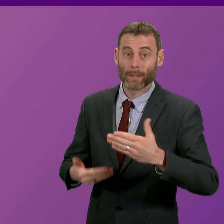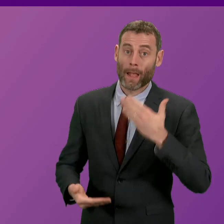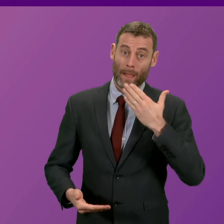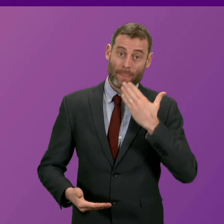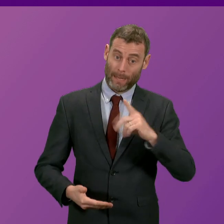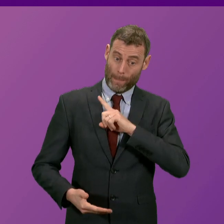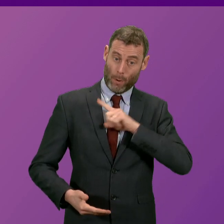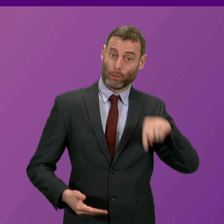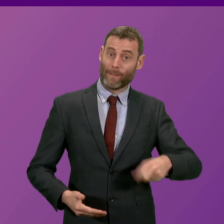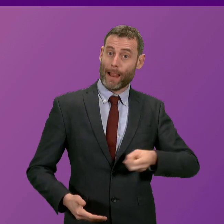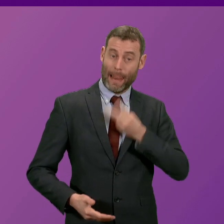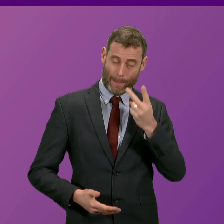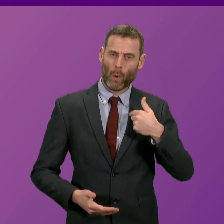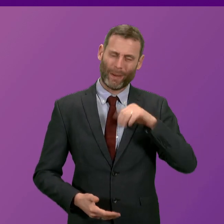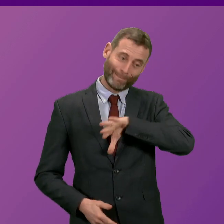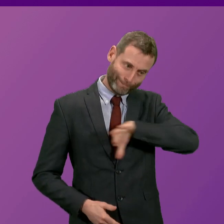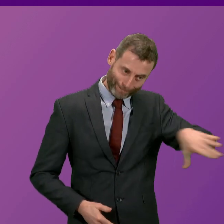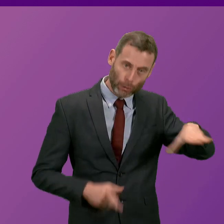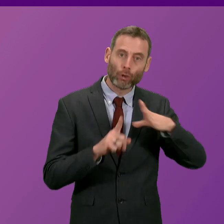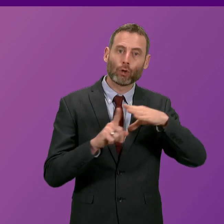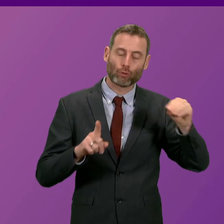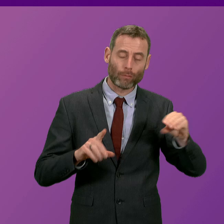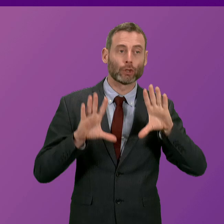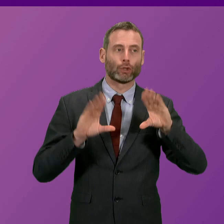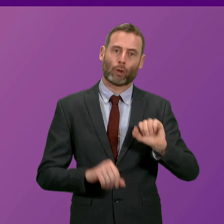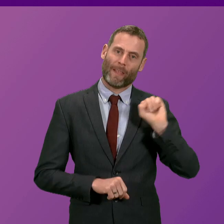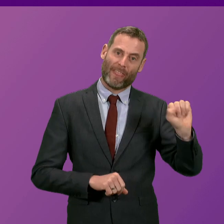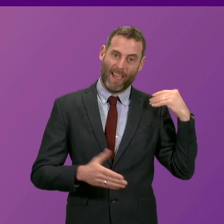getting rid of the Tories and ending the era of austerity, the Scottish Government has an